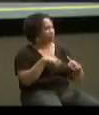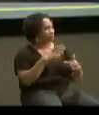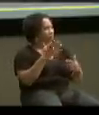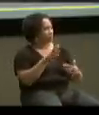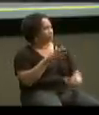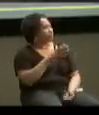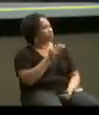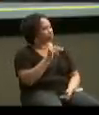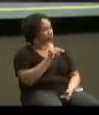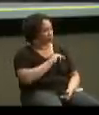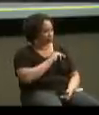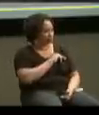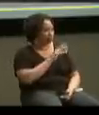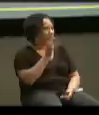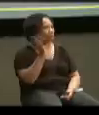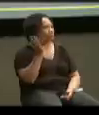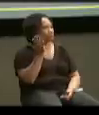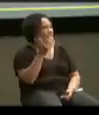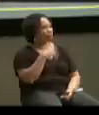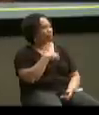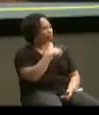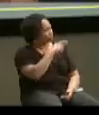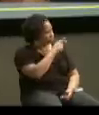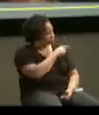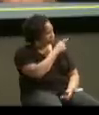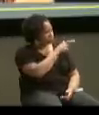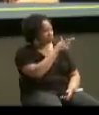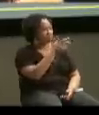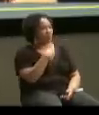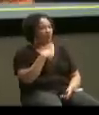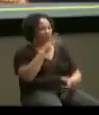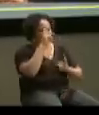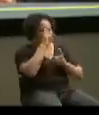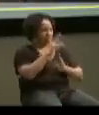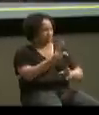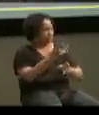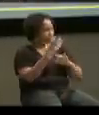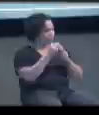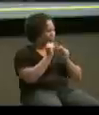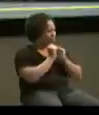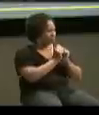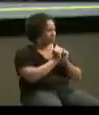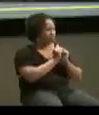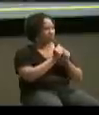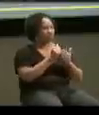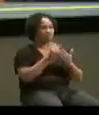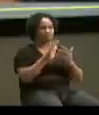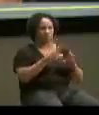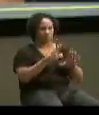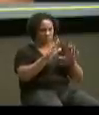YOU'VE ALREADY HEARD FROM MICHELLE AND BILL AND IT'S AN HONOR TO BE UP HERE WITH THEM.